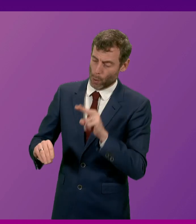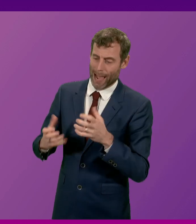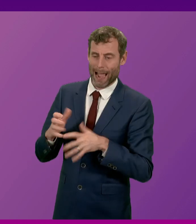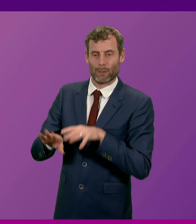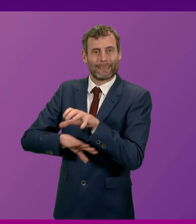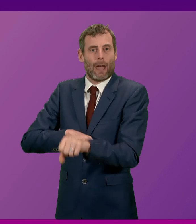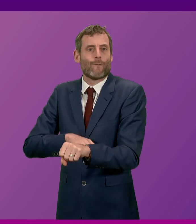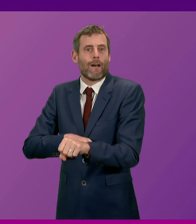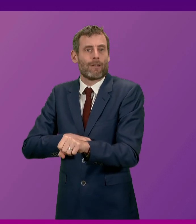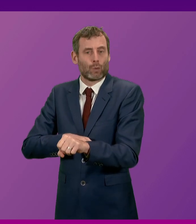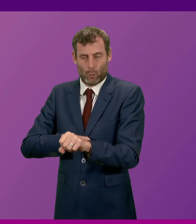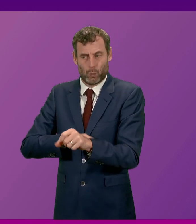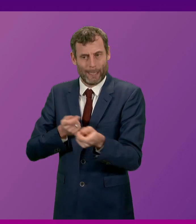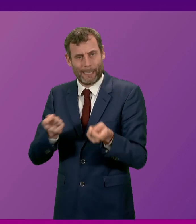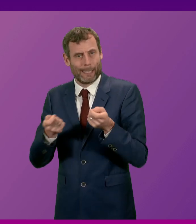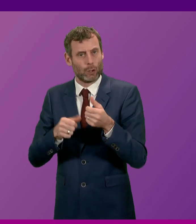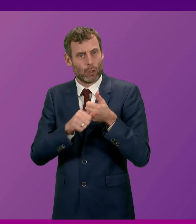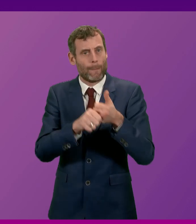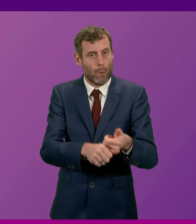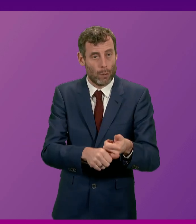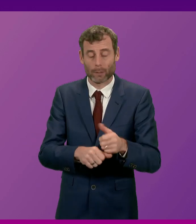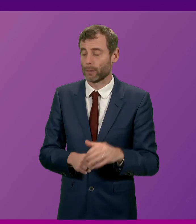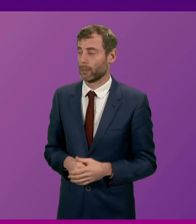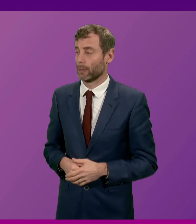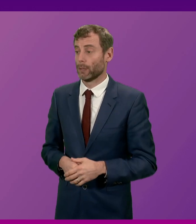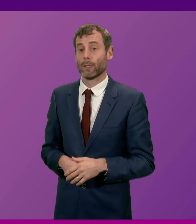also take forward the agreement of the Parliament yesterday to challenge the